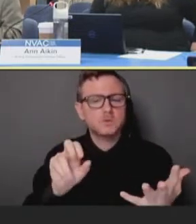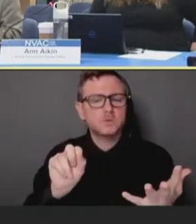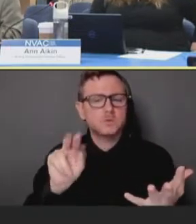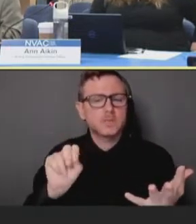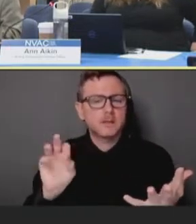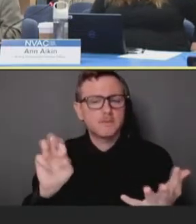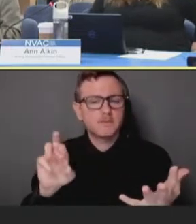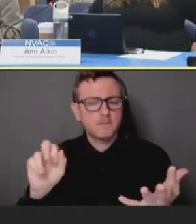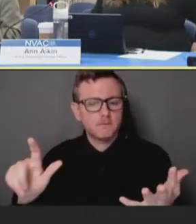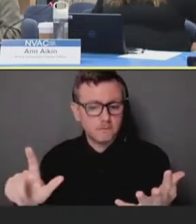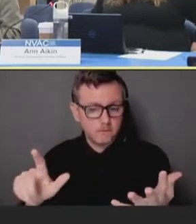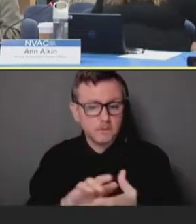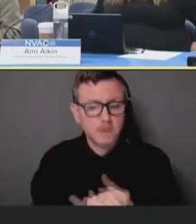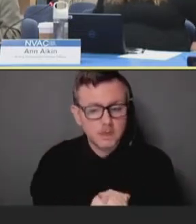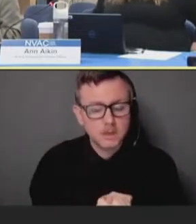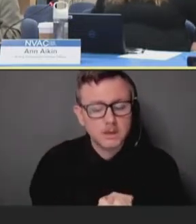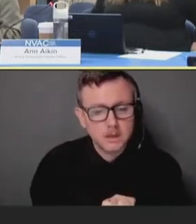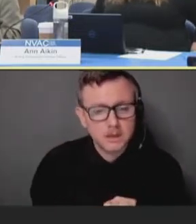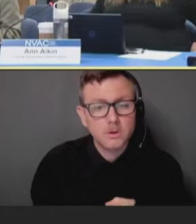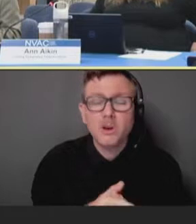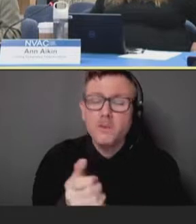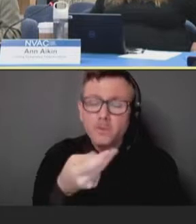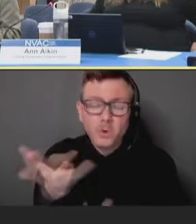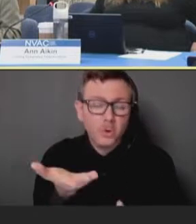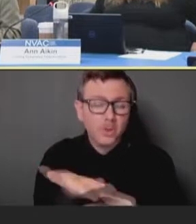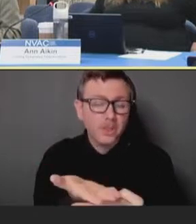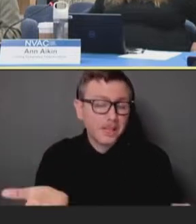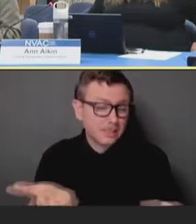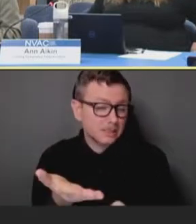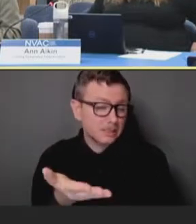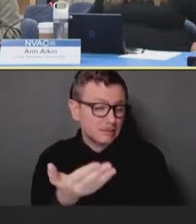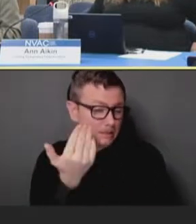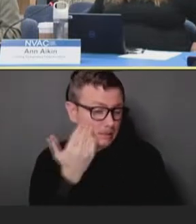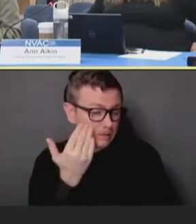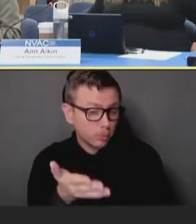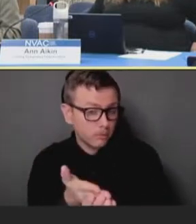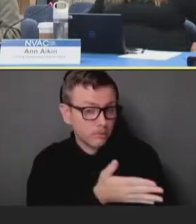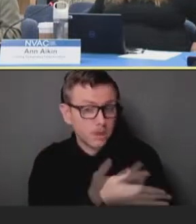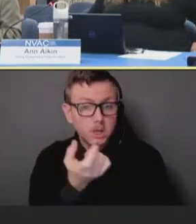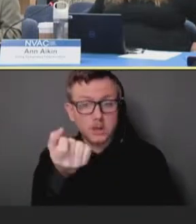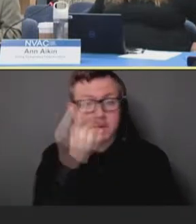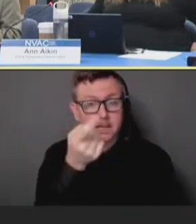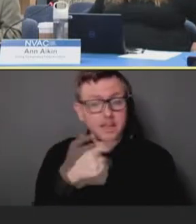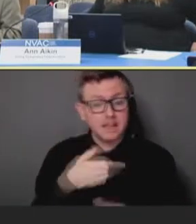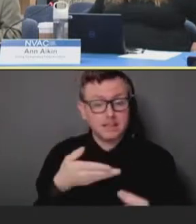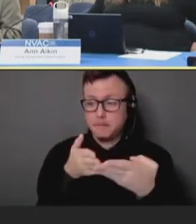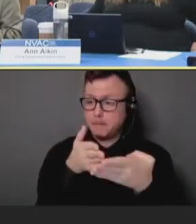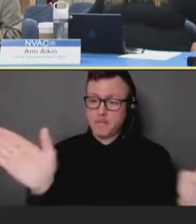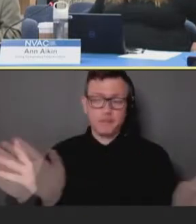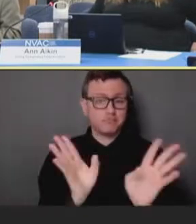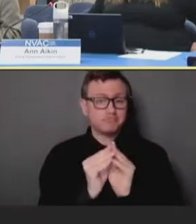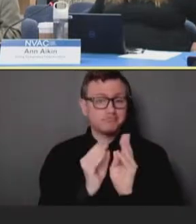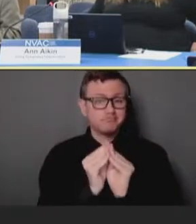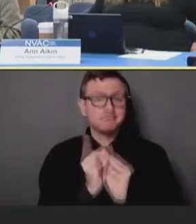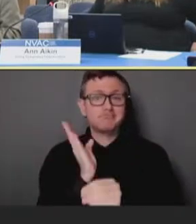There are a few things you should know before we get started today. This is a public meeting, it's being recorded.